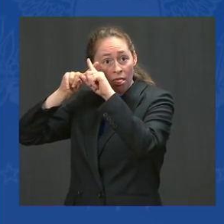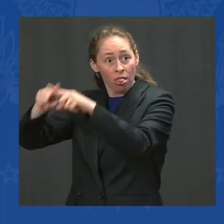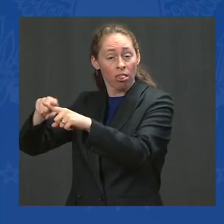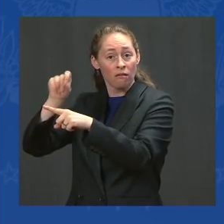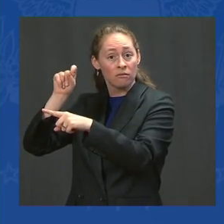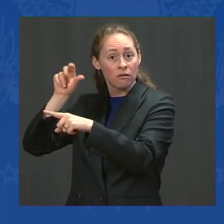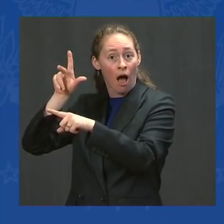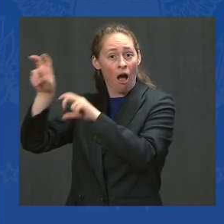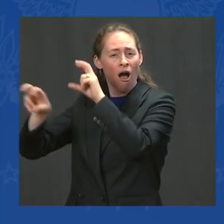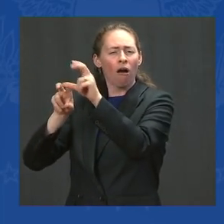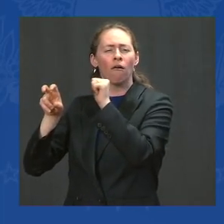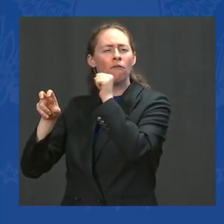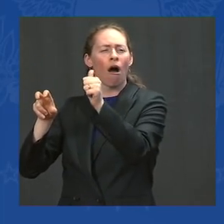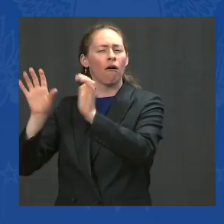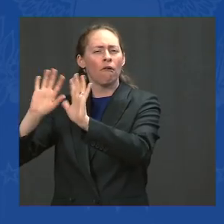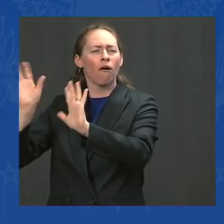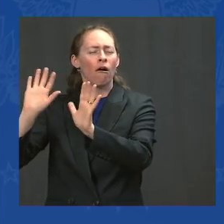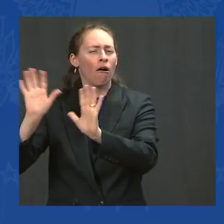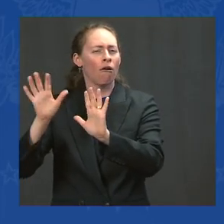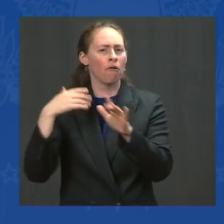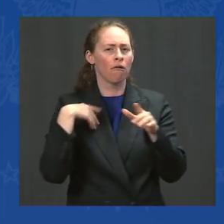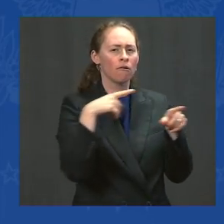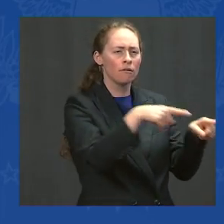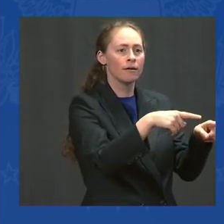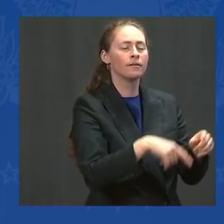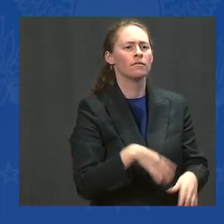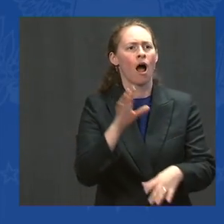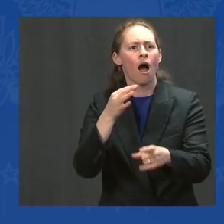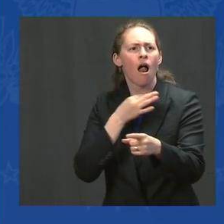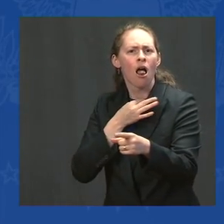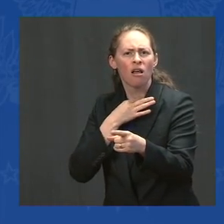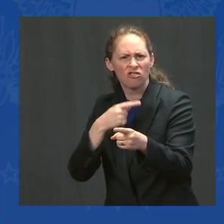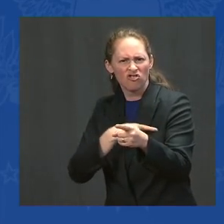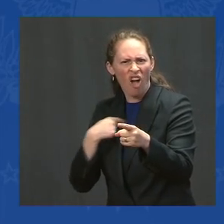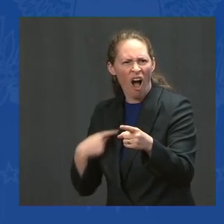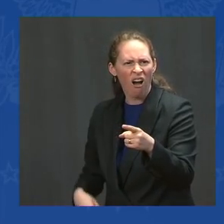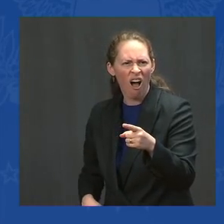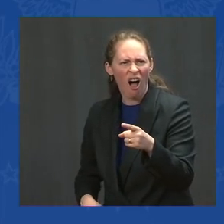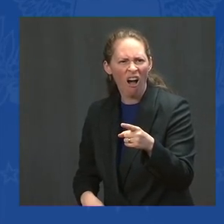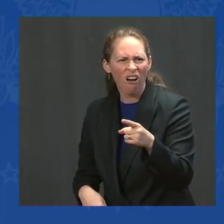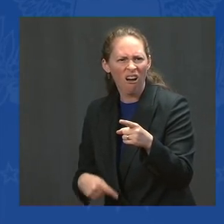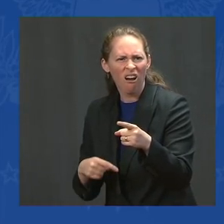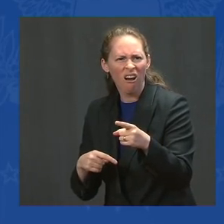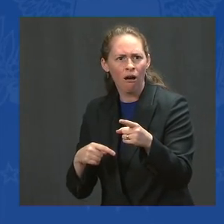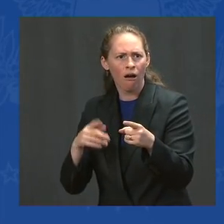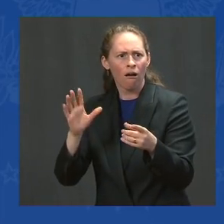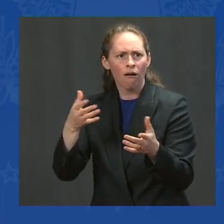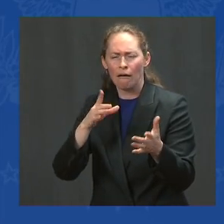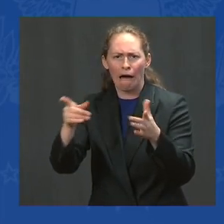The Press: Mr. President, on China and cyber hacking -- The President: She jumps up before you do. The Press: Effectively, your administration is naming